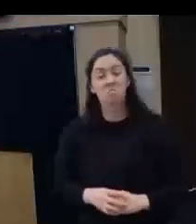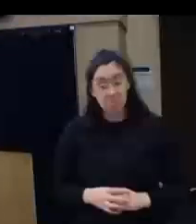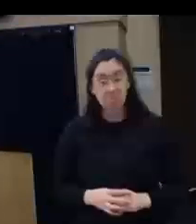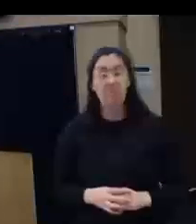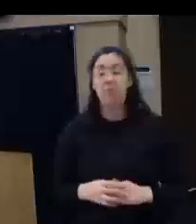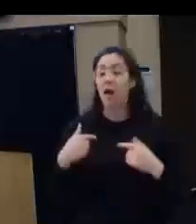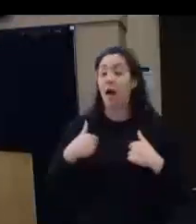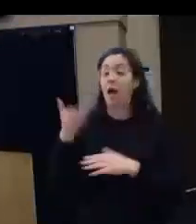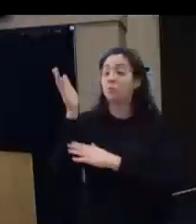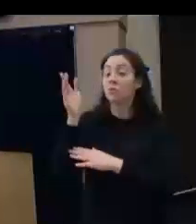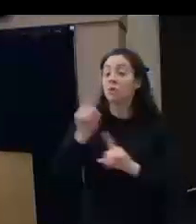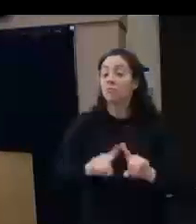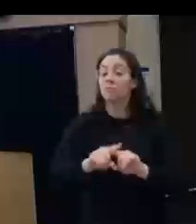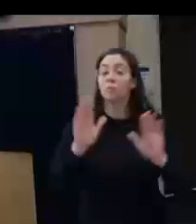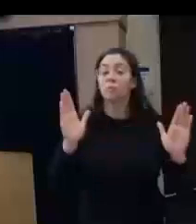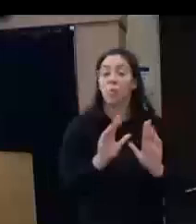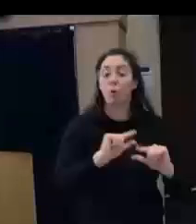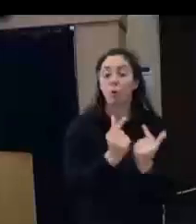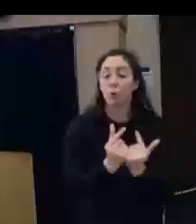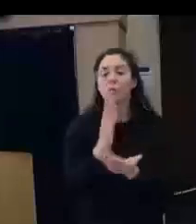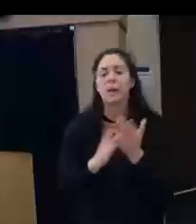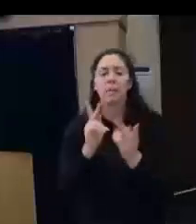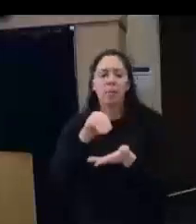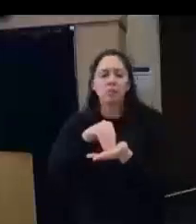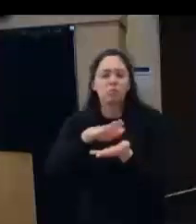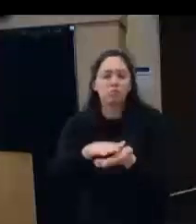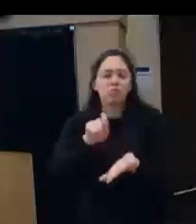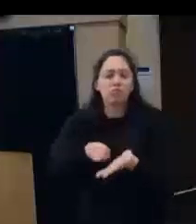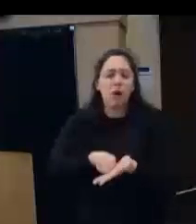to smaller groups and sometimes I have people write down anonymously the number on a piece